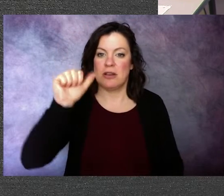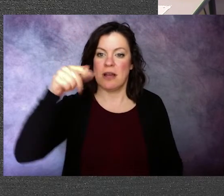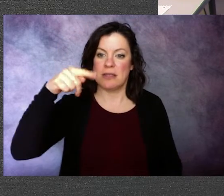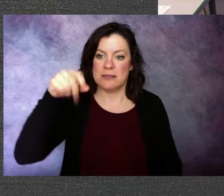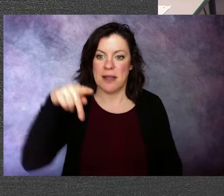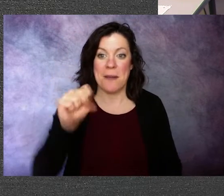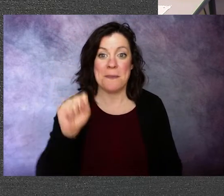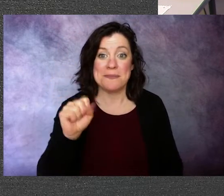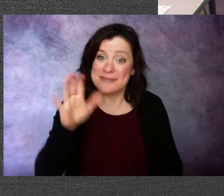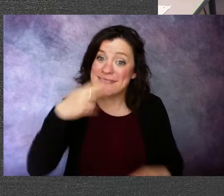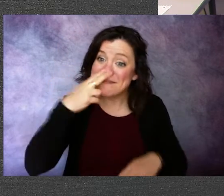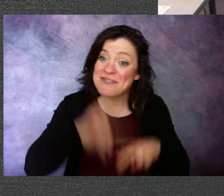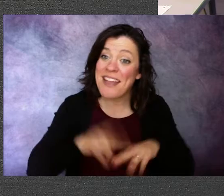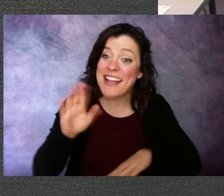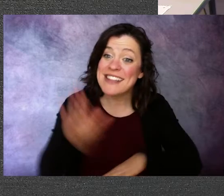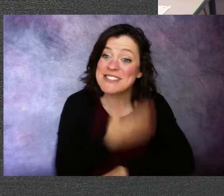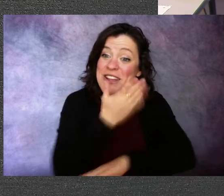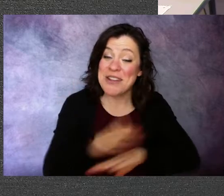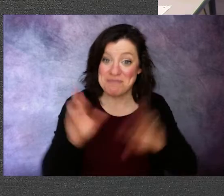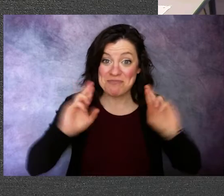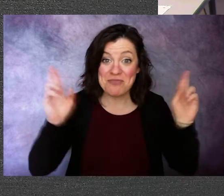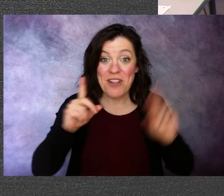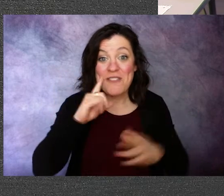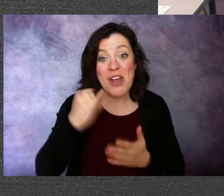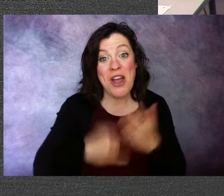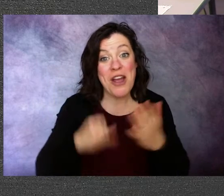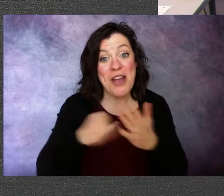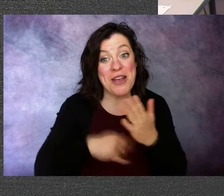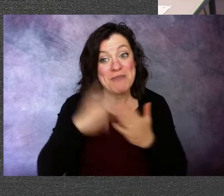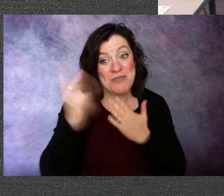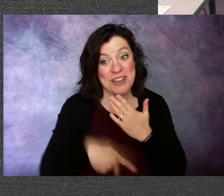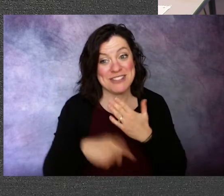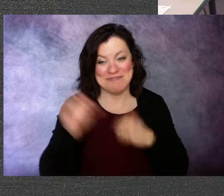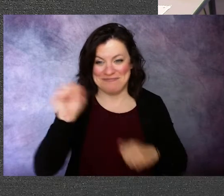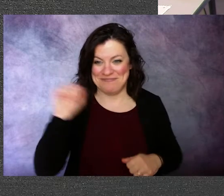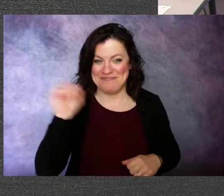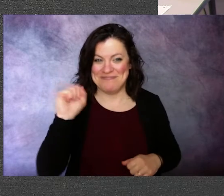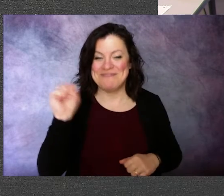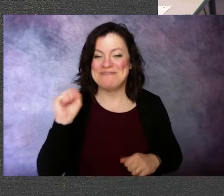Are you ready for a little art project? All right, well let's go get our stuff ready